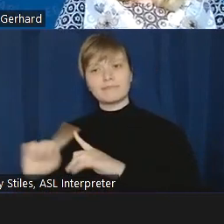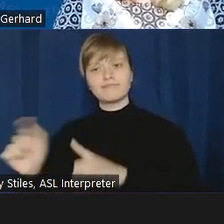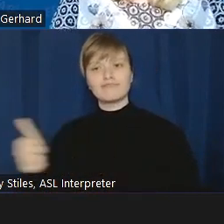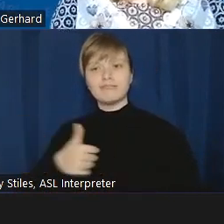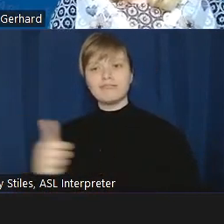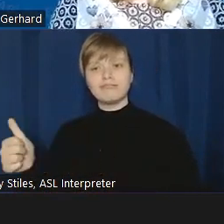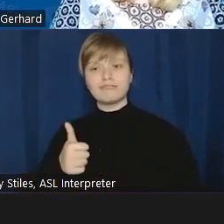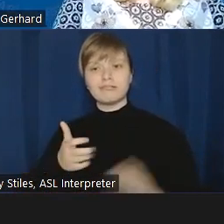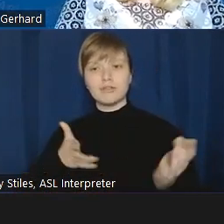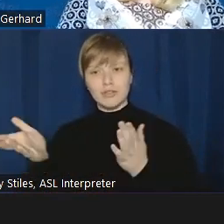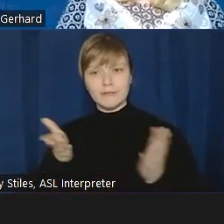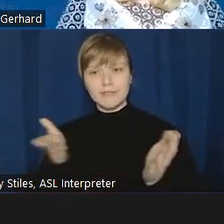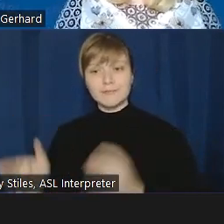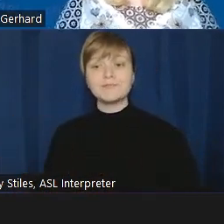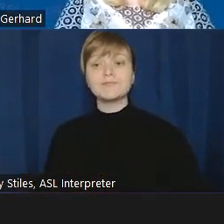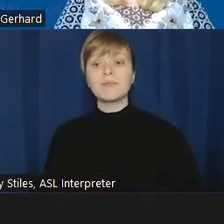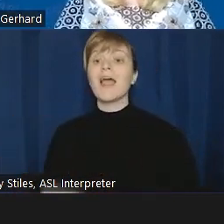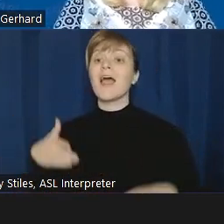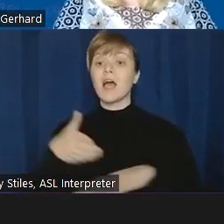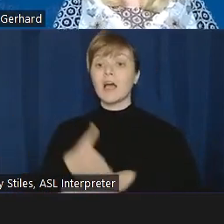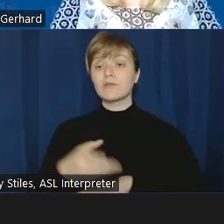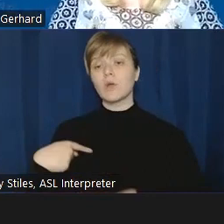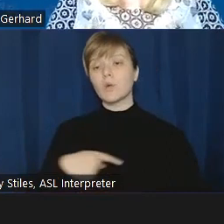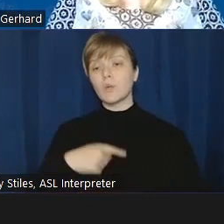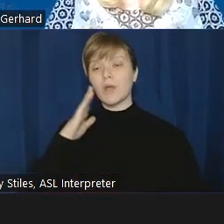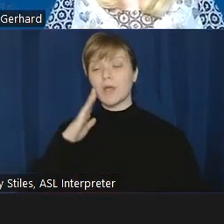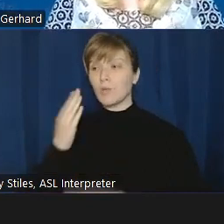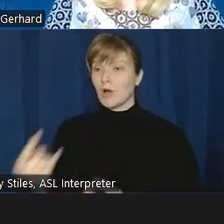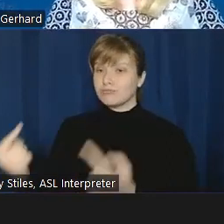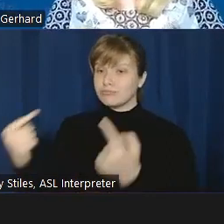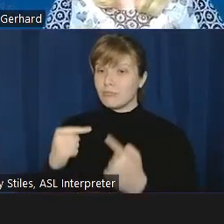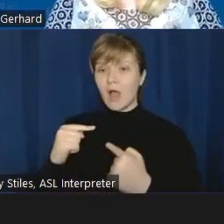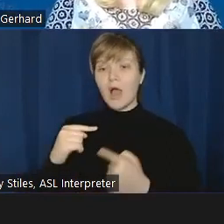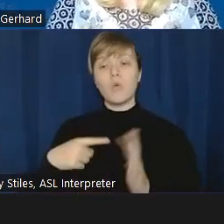will be joined by a representative by the Federal Transit Administration who will demonstrate how